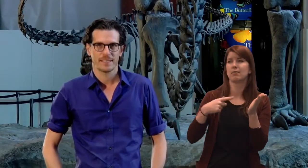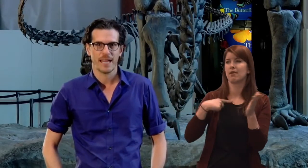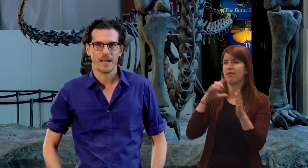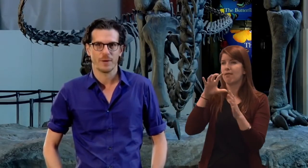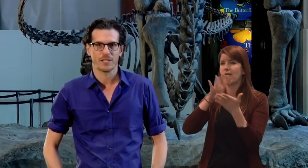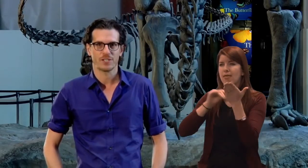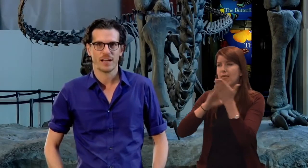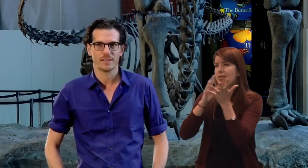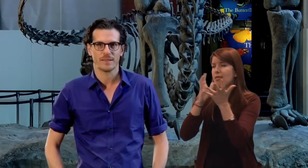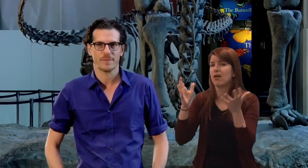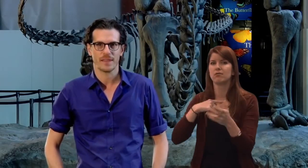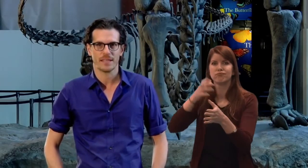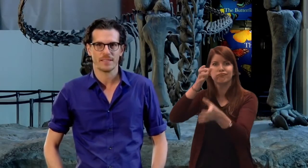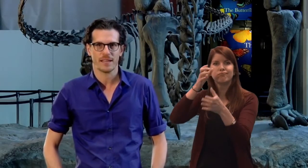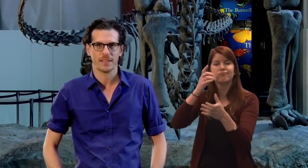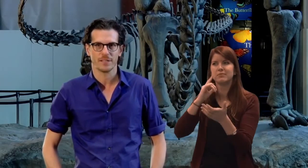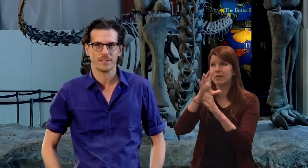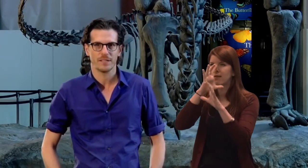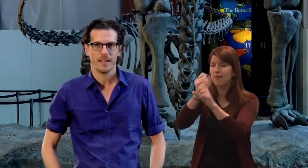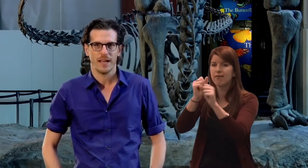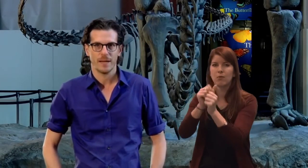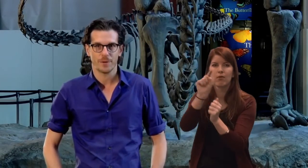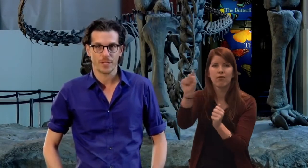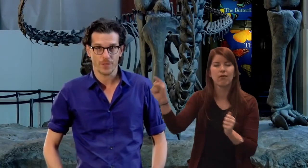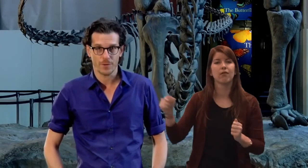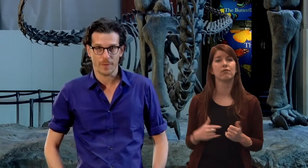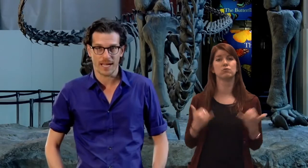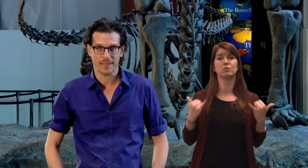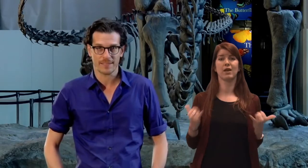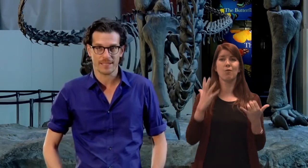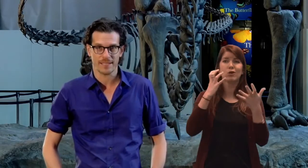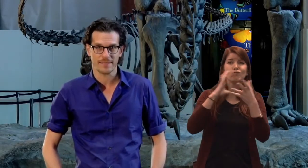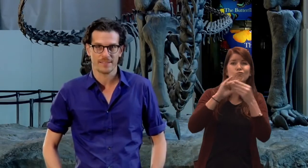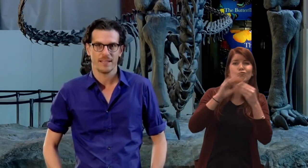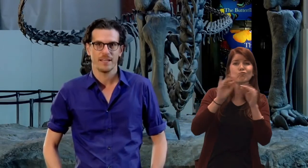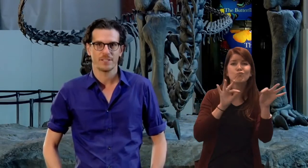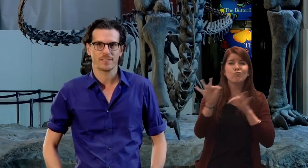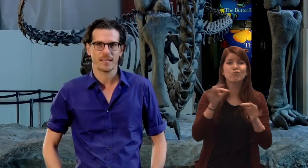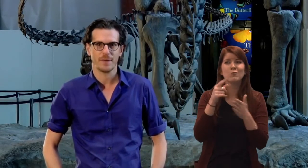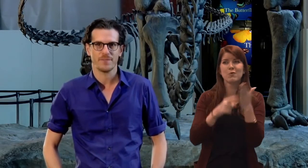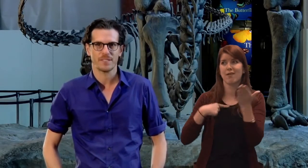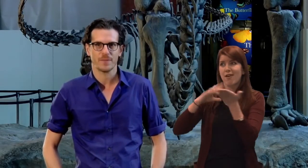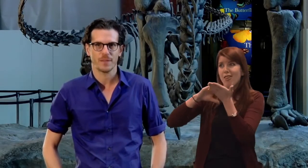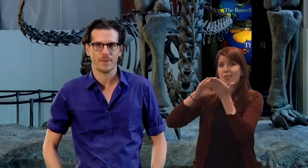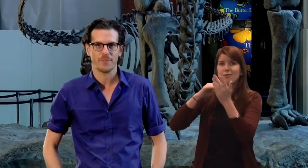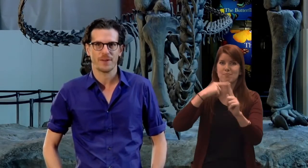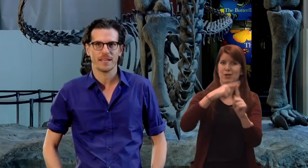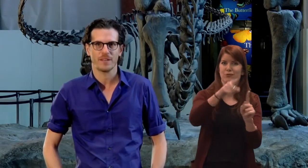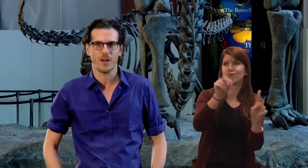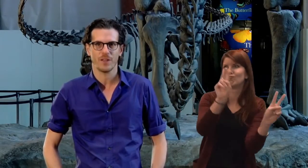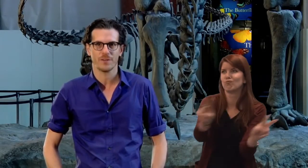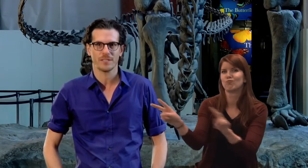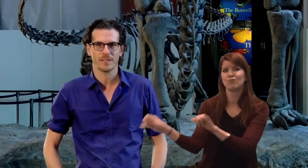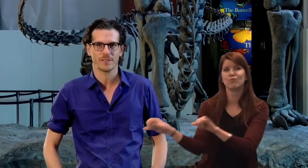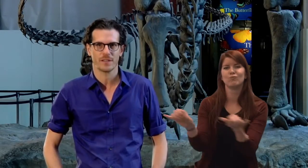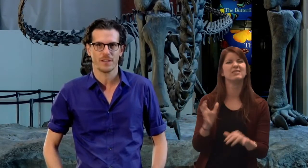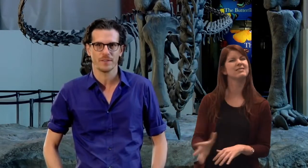Today I want to share some of the things I learned, and bring you behind the scenes, just like my visit with my friend all of these years ago.